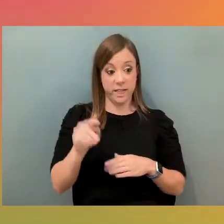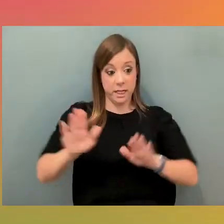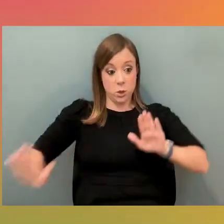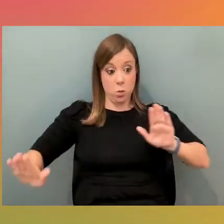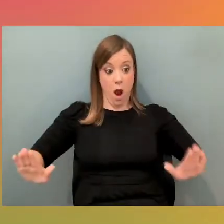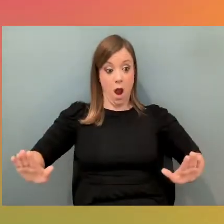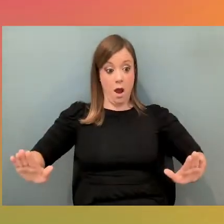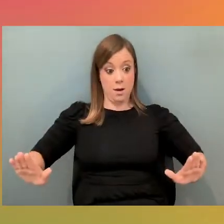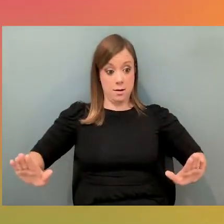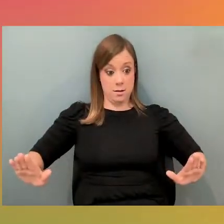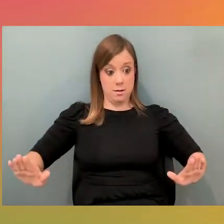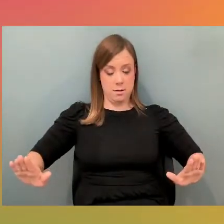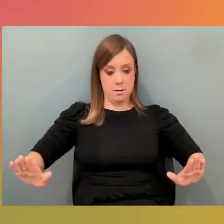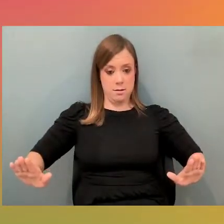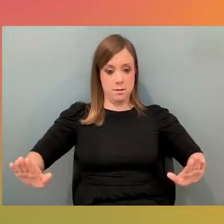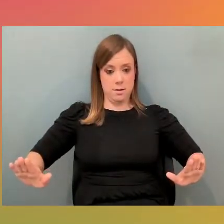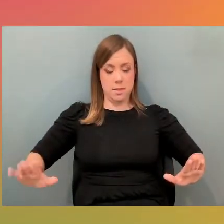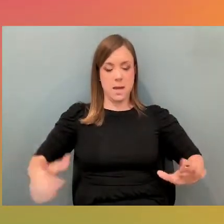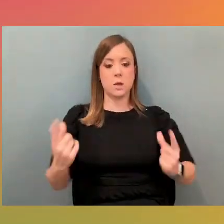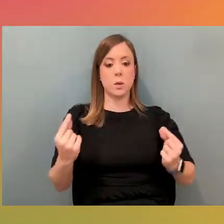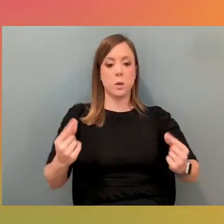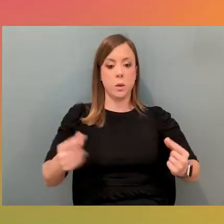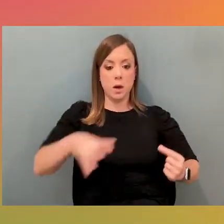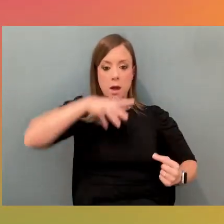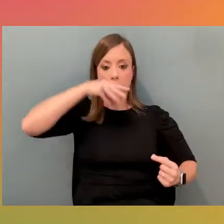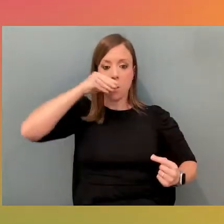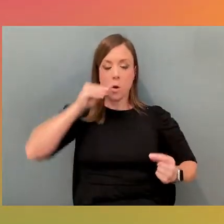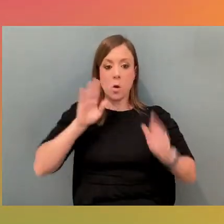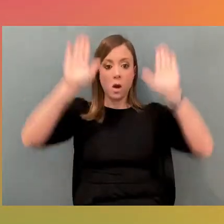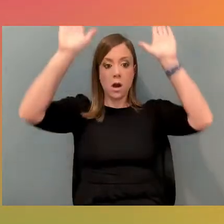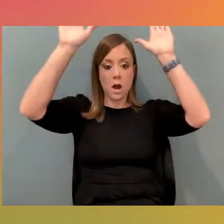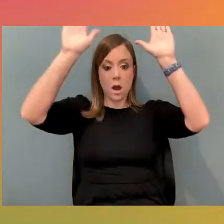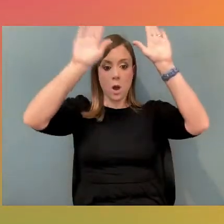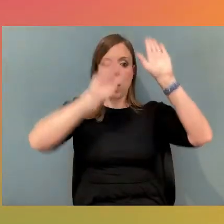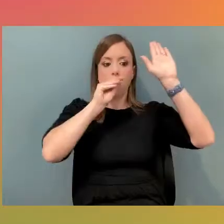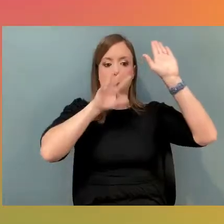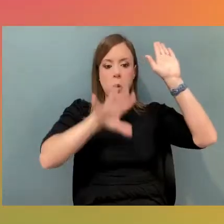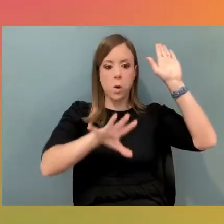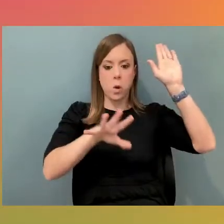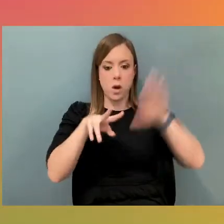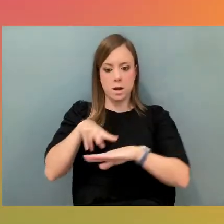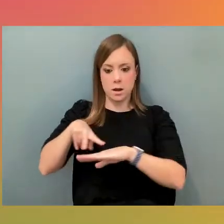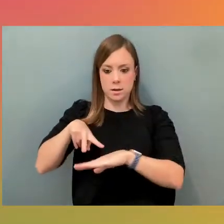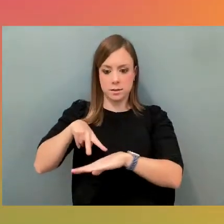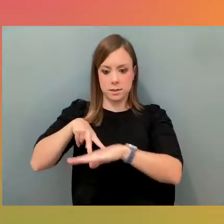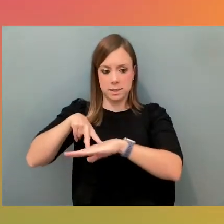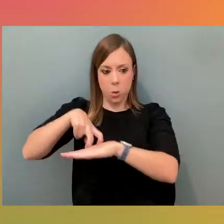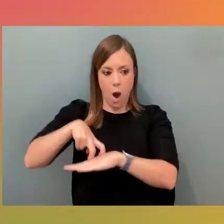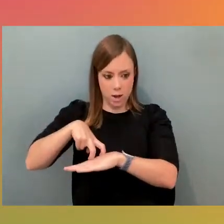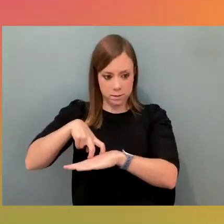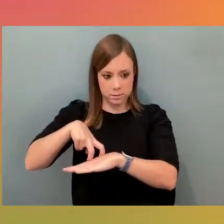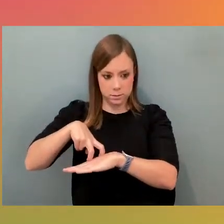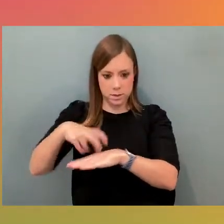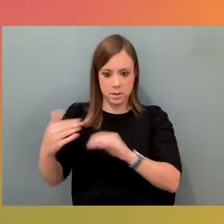SAME ON OPPOSITE SIDE. FEET WIDE TO THE EDGE OF THE MAT INHALE LIFT THE ARMS. EXHALE, COME ALL THE WAY DOWN.